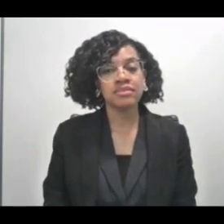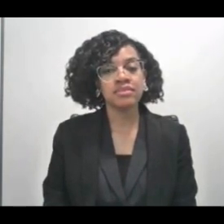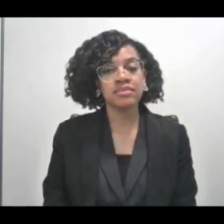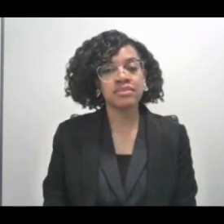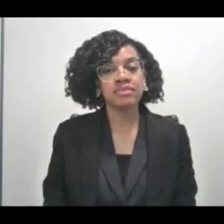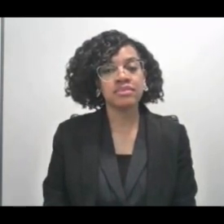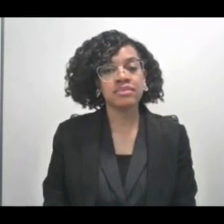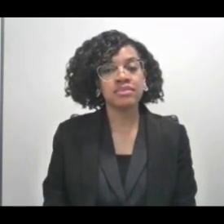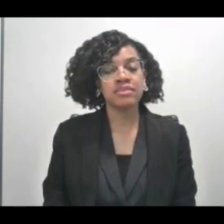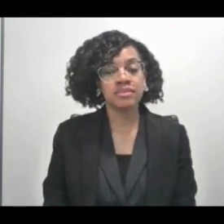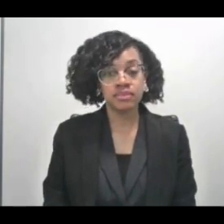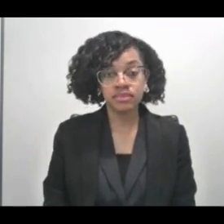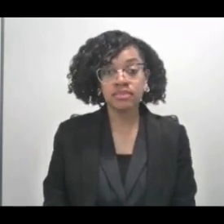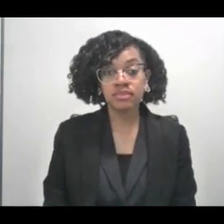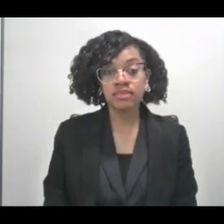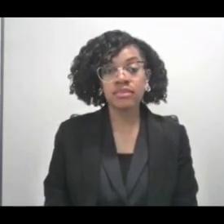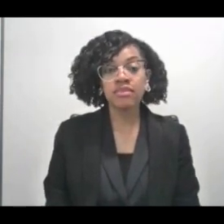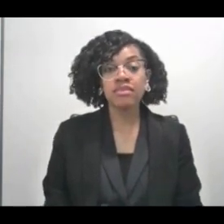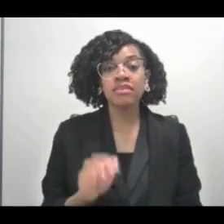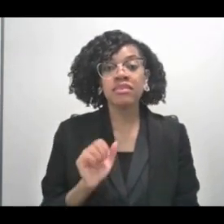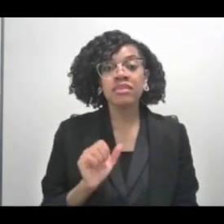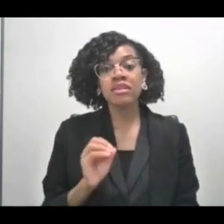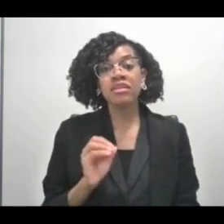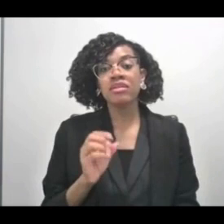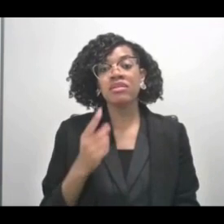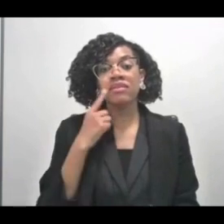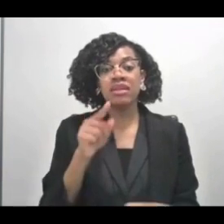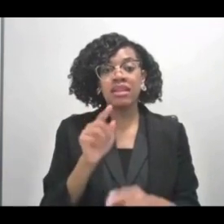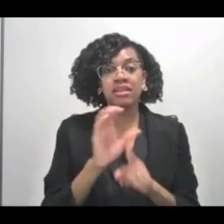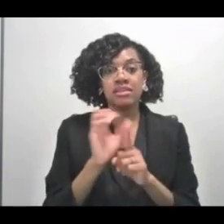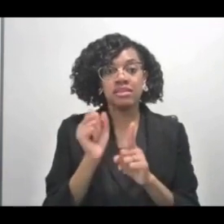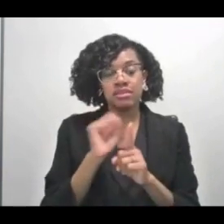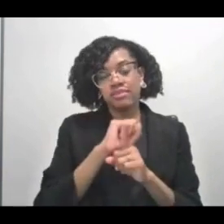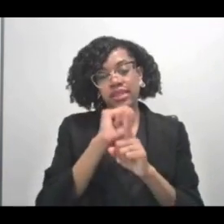Ned Gardiner: So in this case, we, we know, we've heard, and we